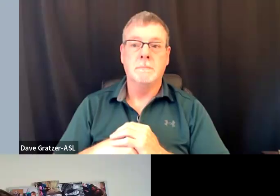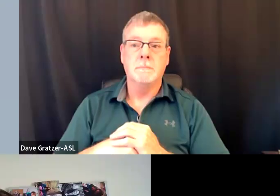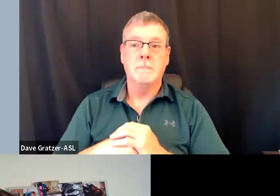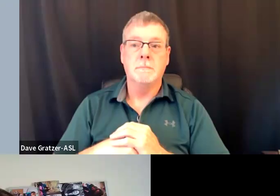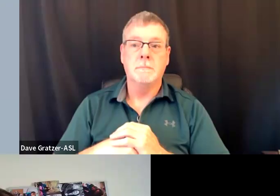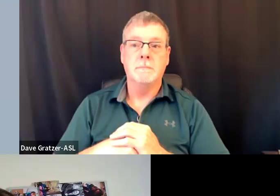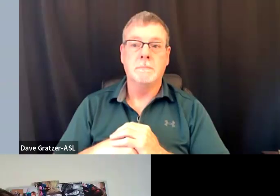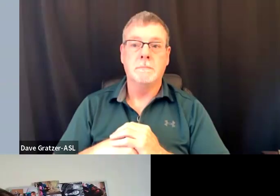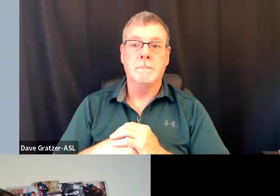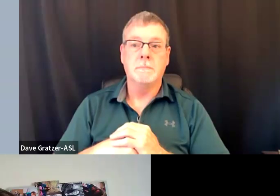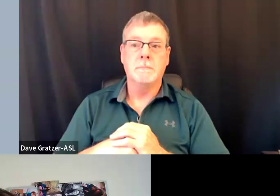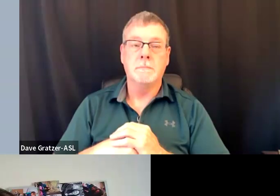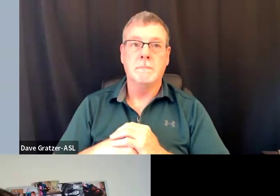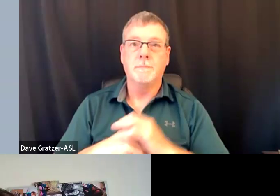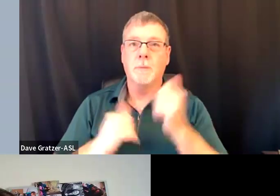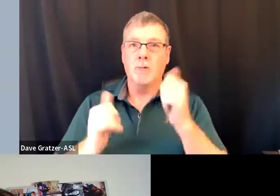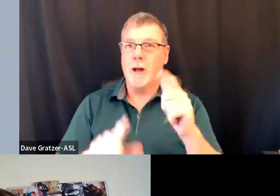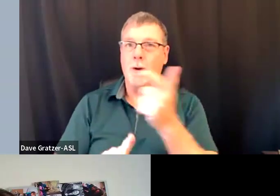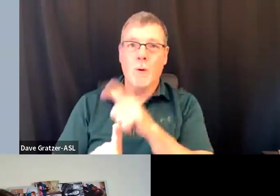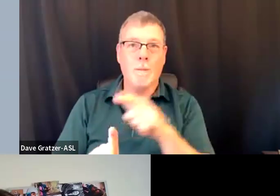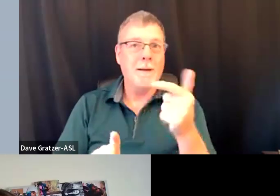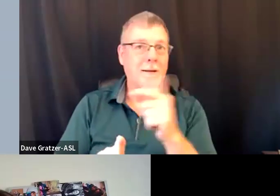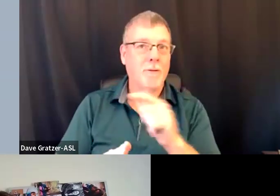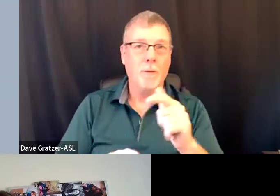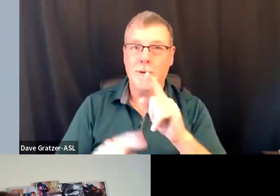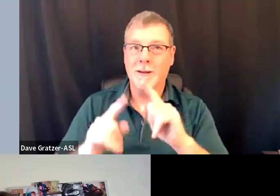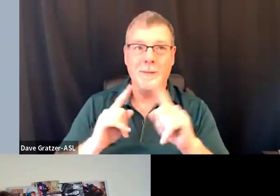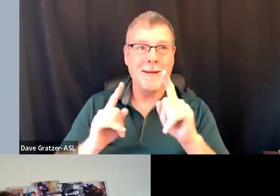All right, I was trying to go back and forth between us, but I may have just a few for you in a row.